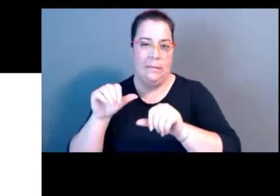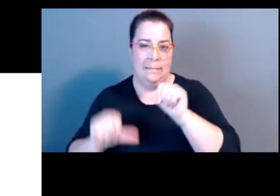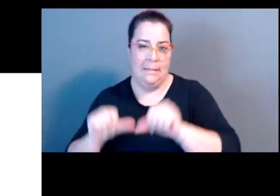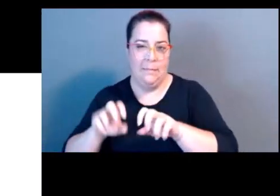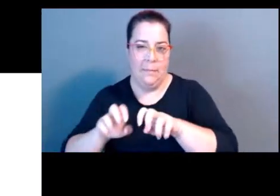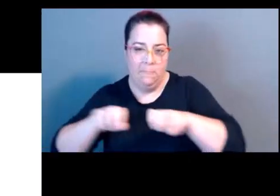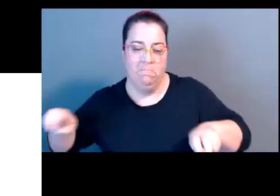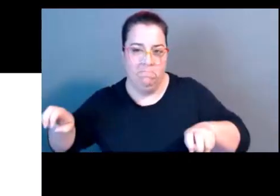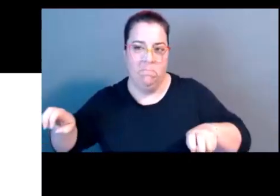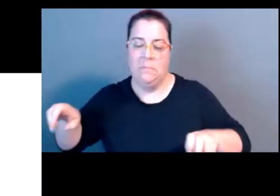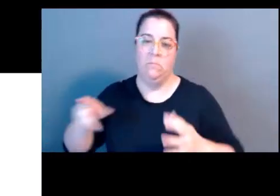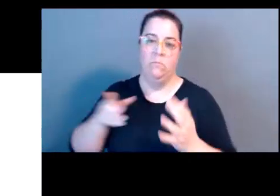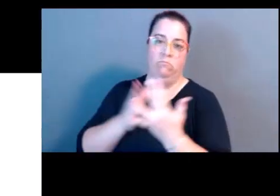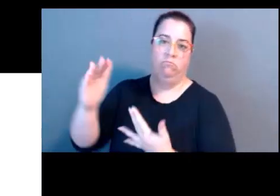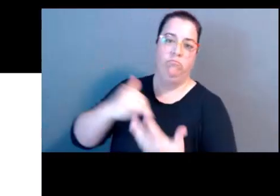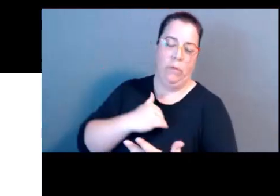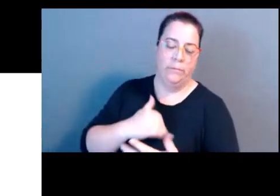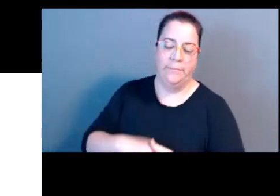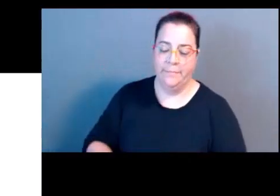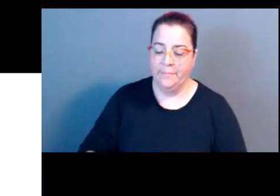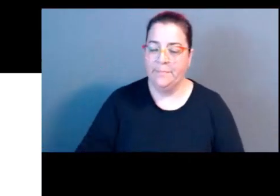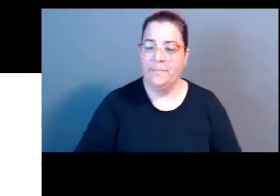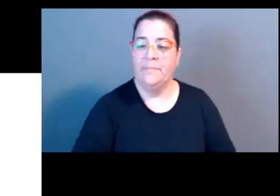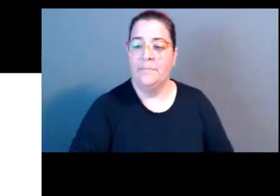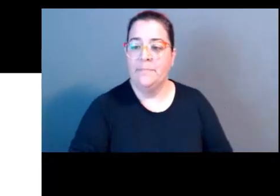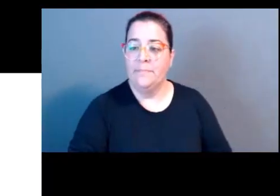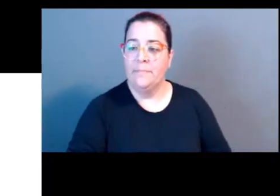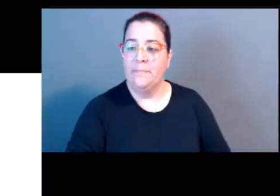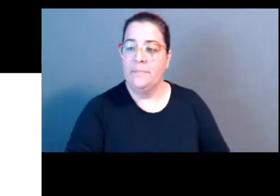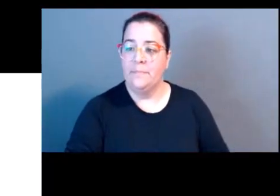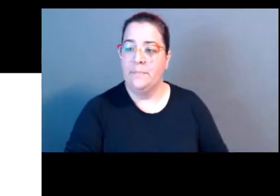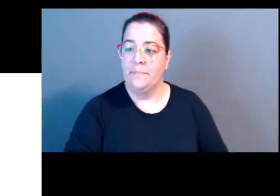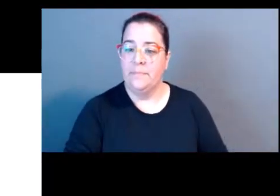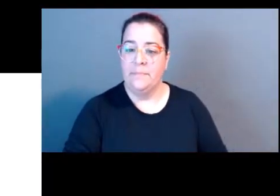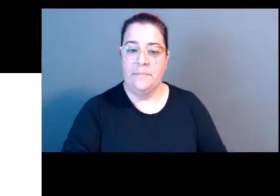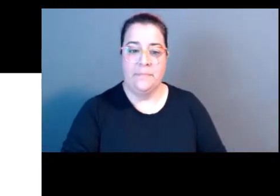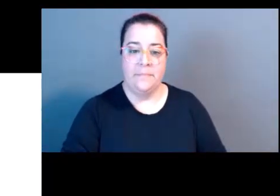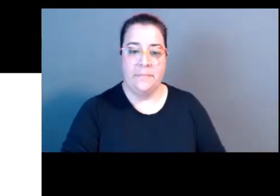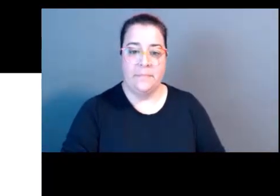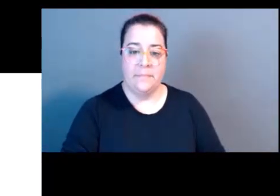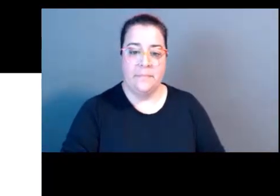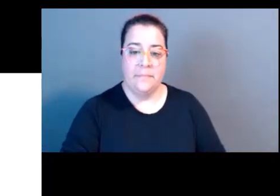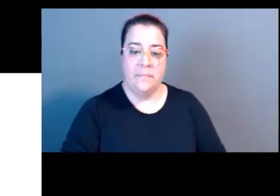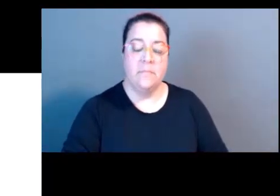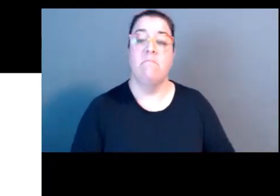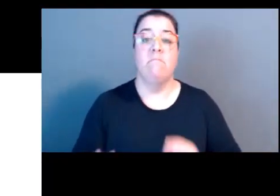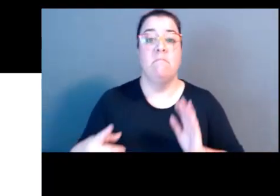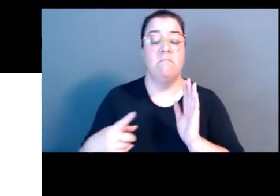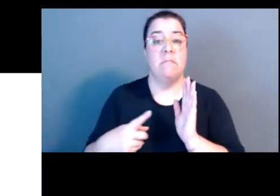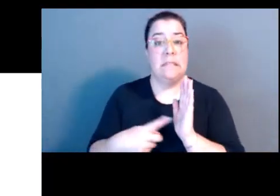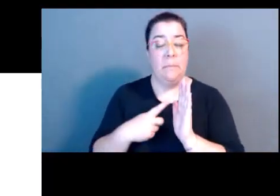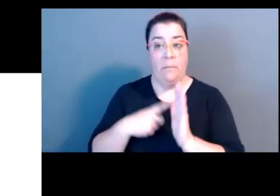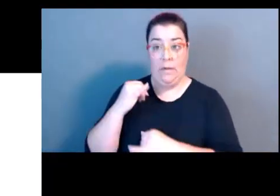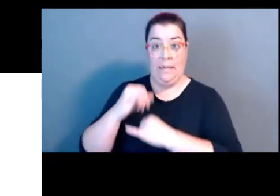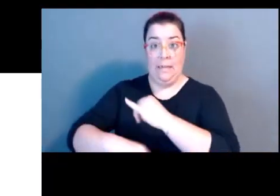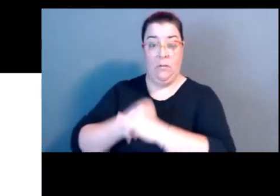Some components, like International Residencies, are assessed by external peer assessors, and others are internally assessed.